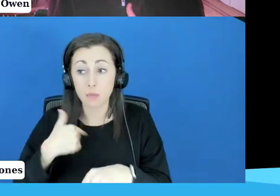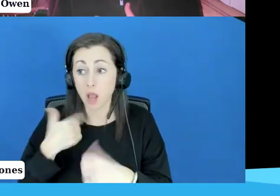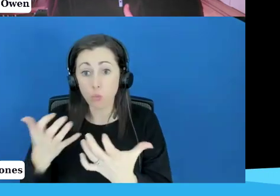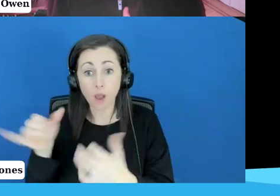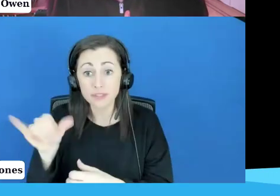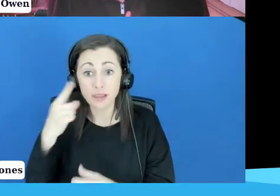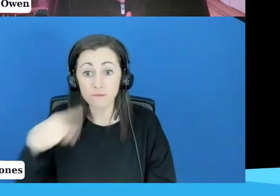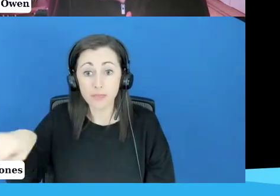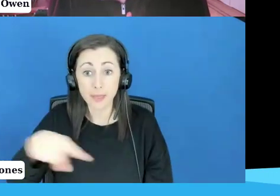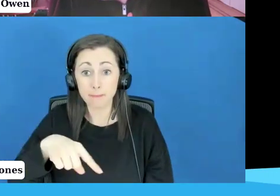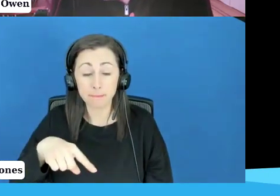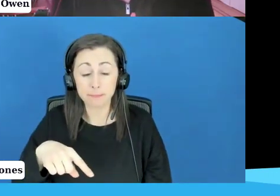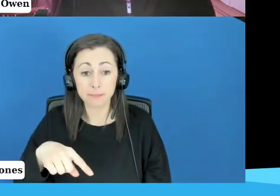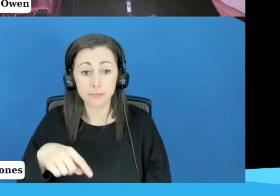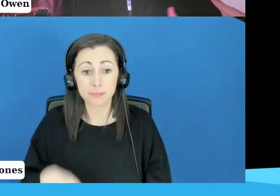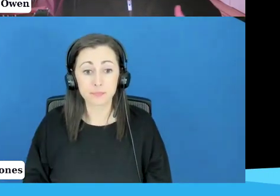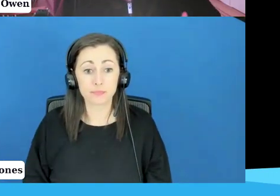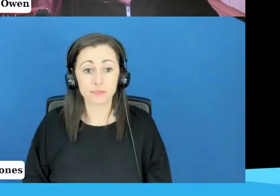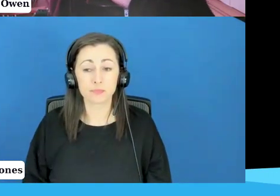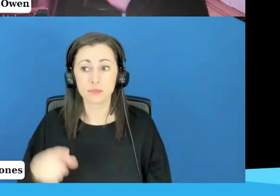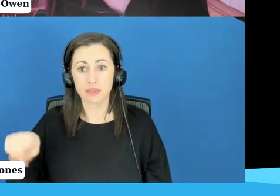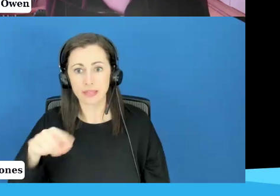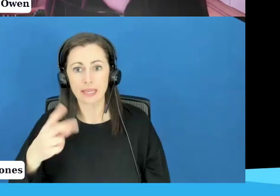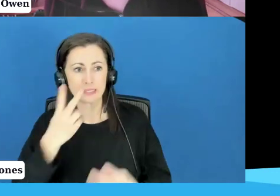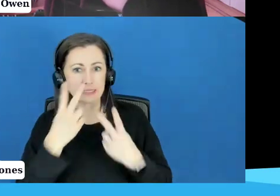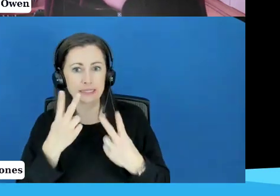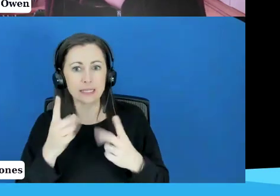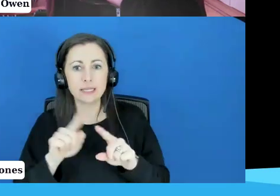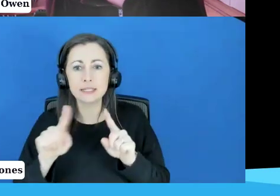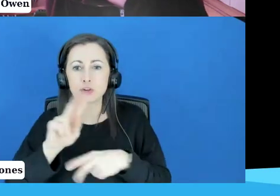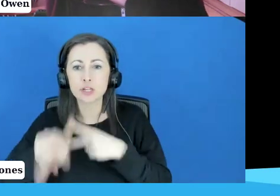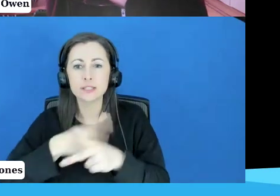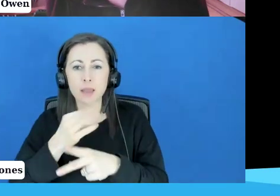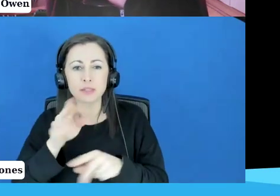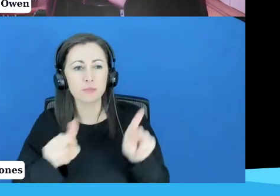They get to see different types of people in this world and their mom is one of them.